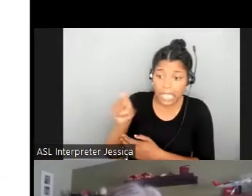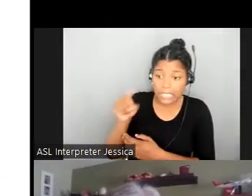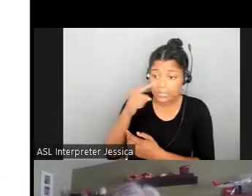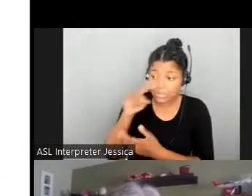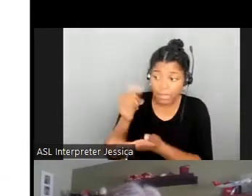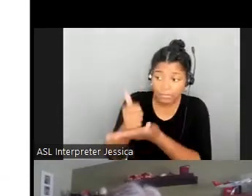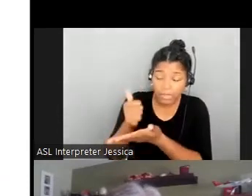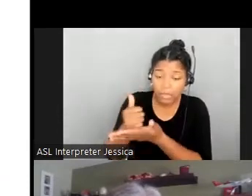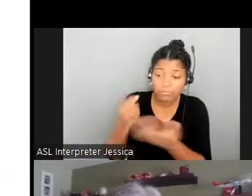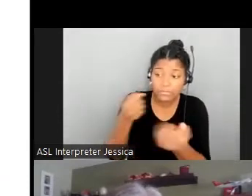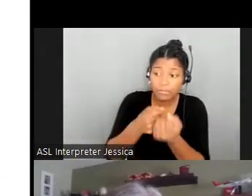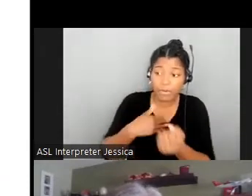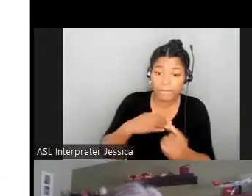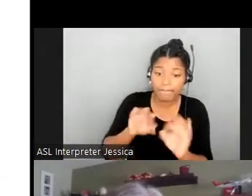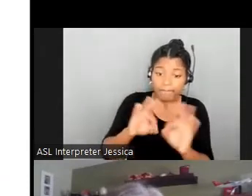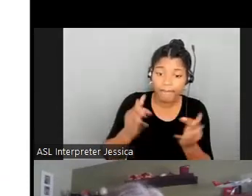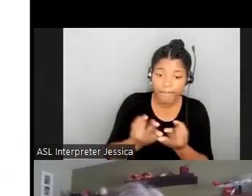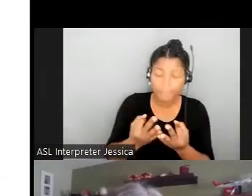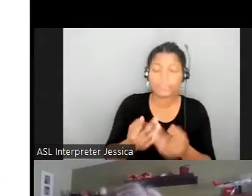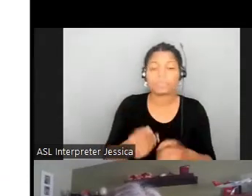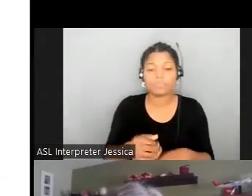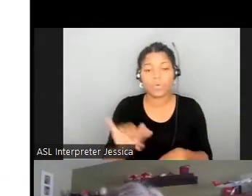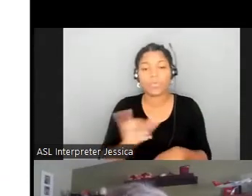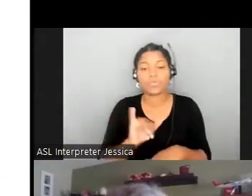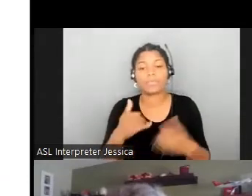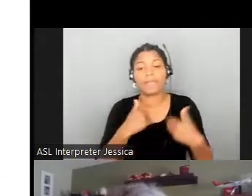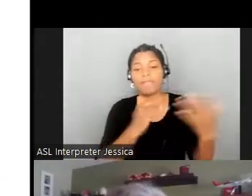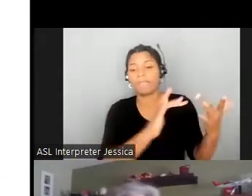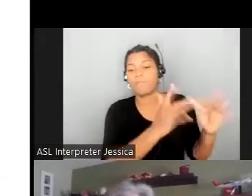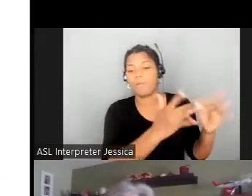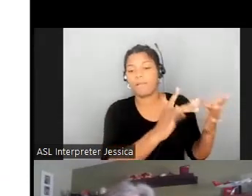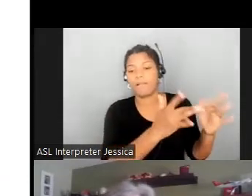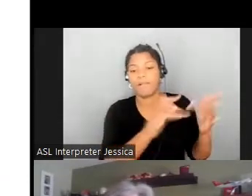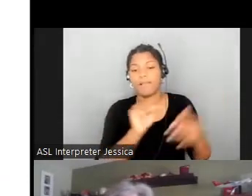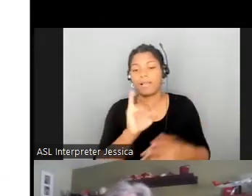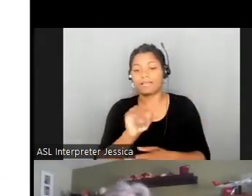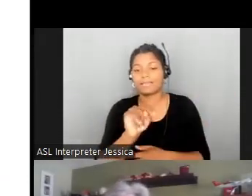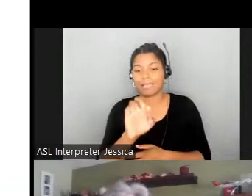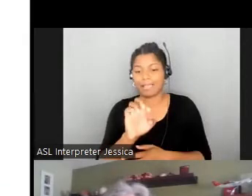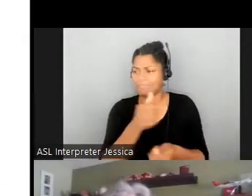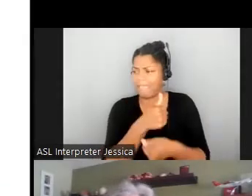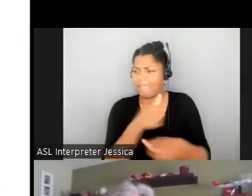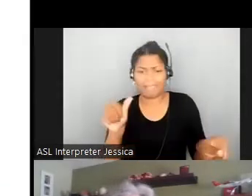We take family referrals, and we have an online site where anyone can make a referral for assistance.